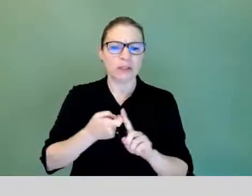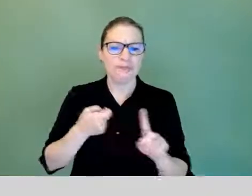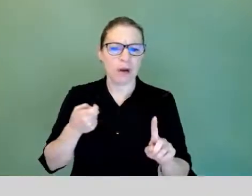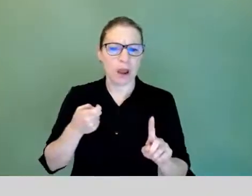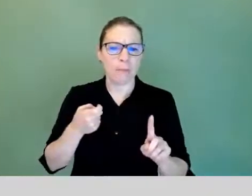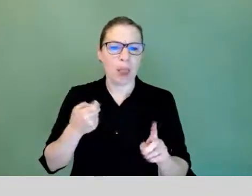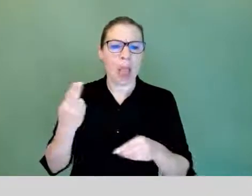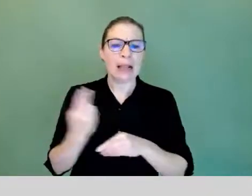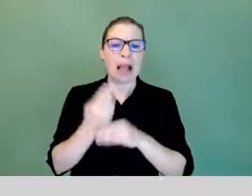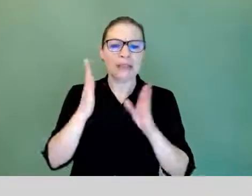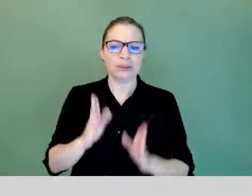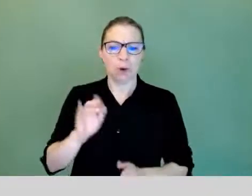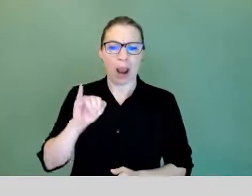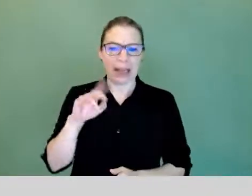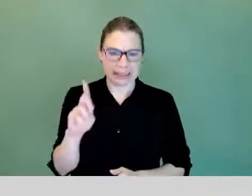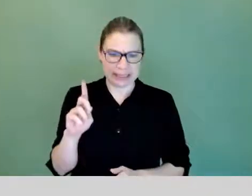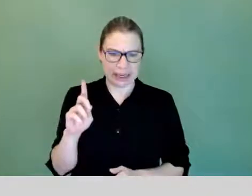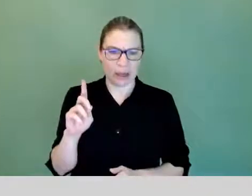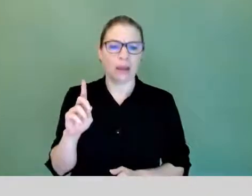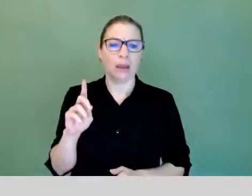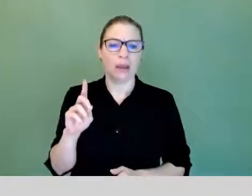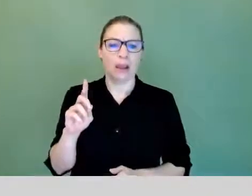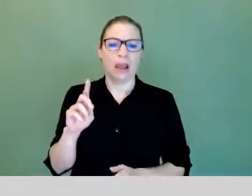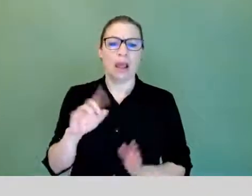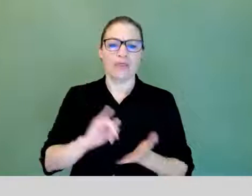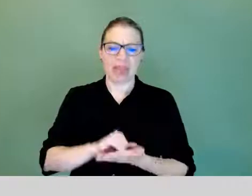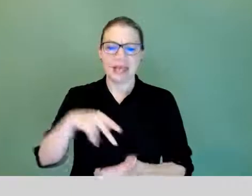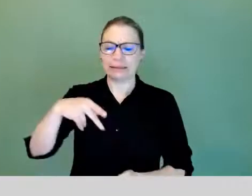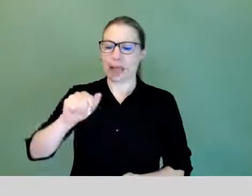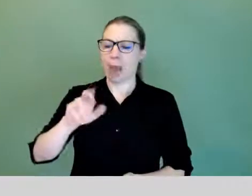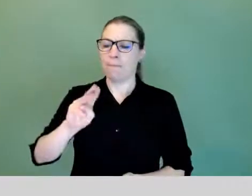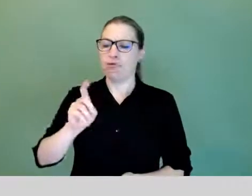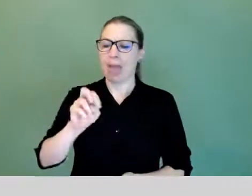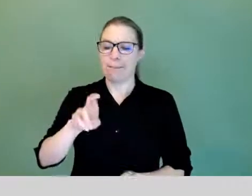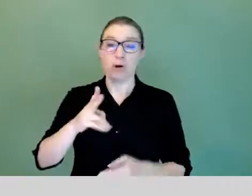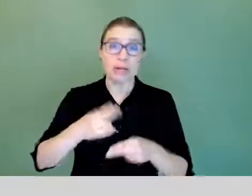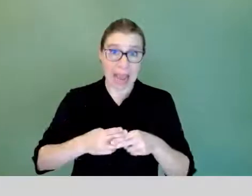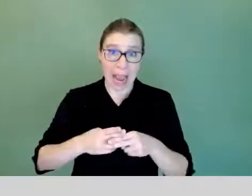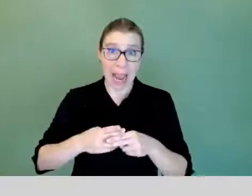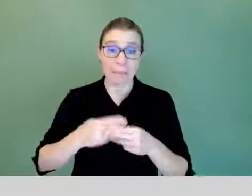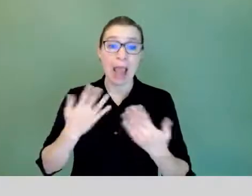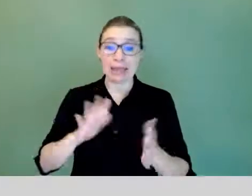where customer ID equal to the parameter name has been specified.